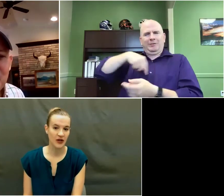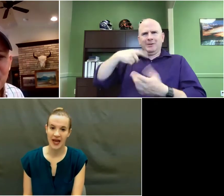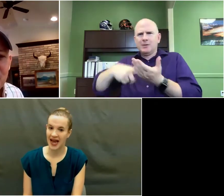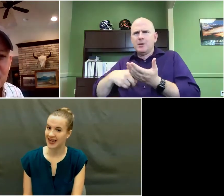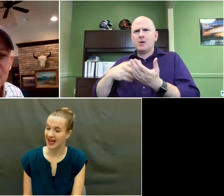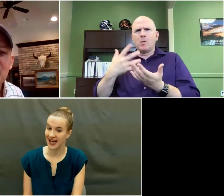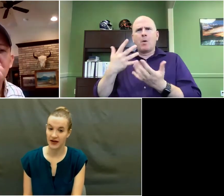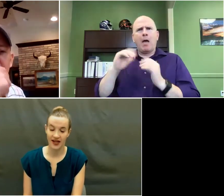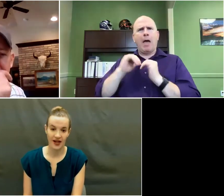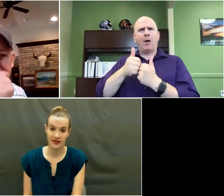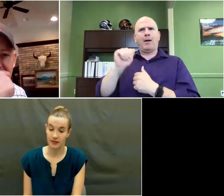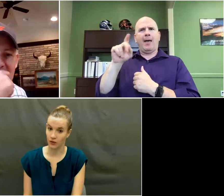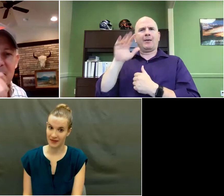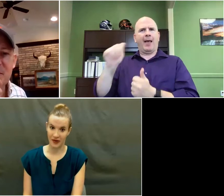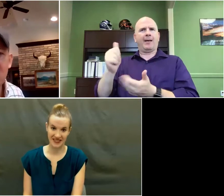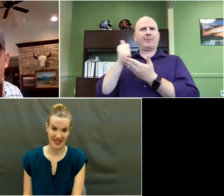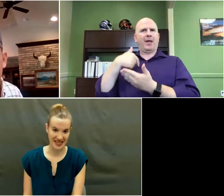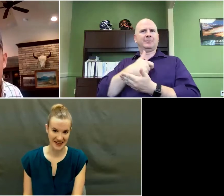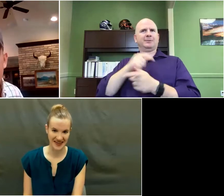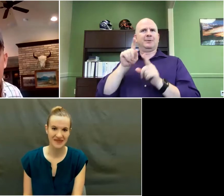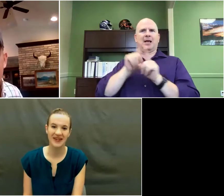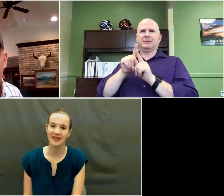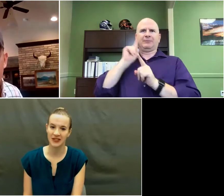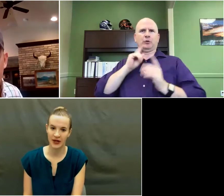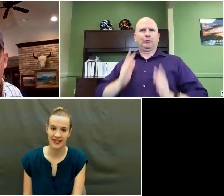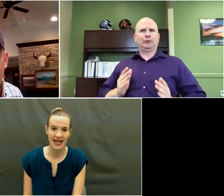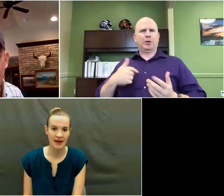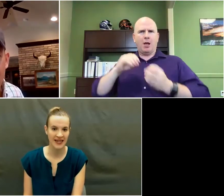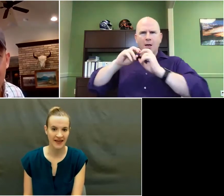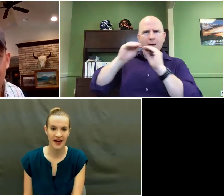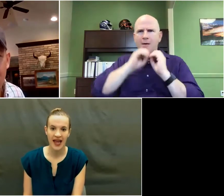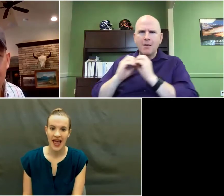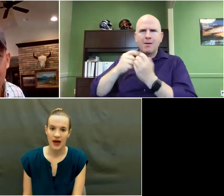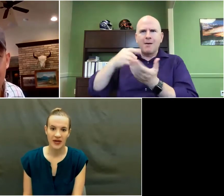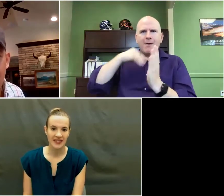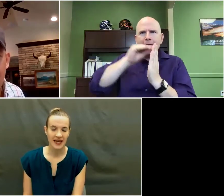we had some great points in that letter. But some students and I came together, and we discussed